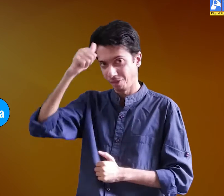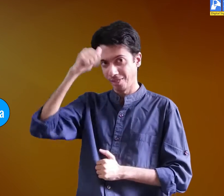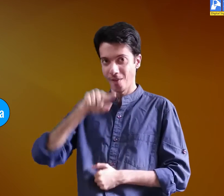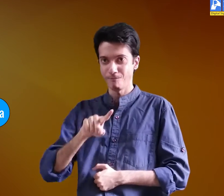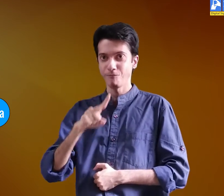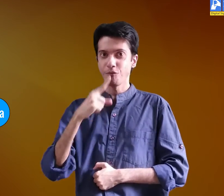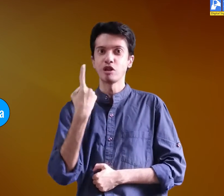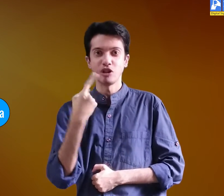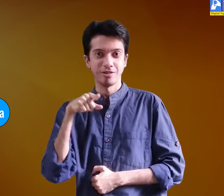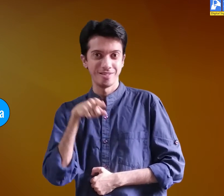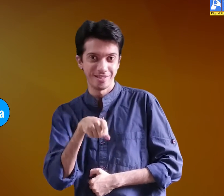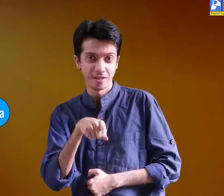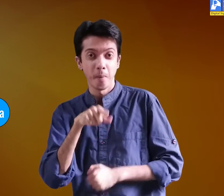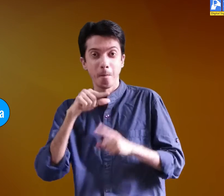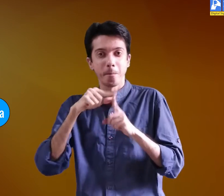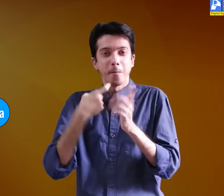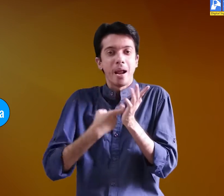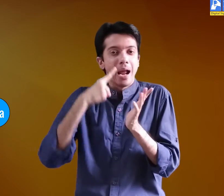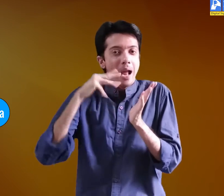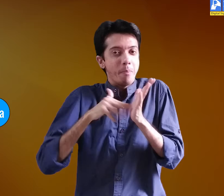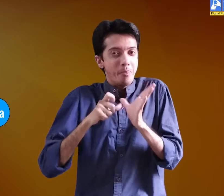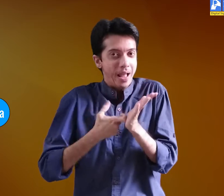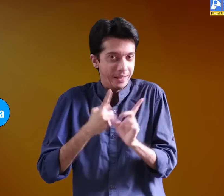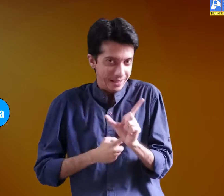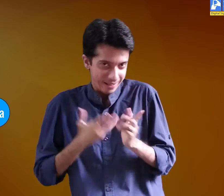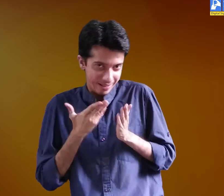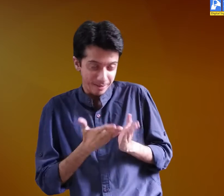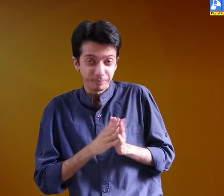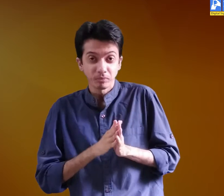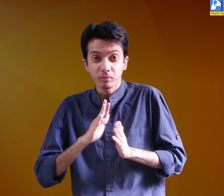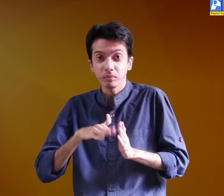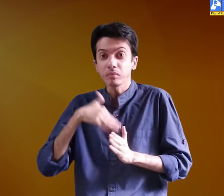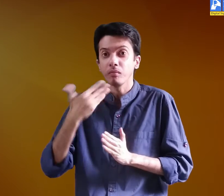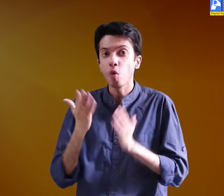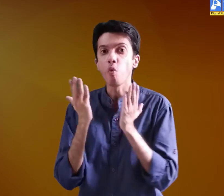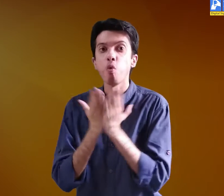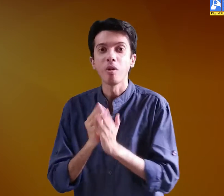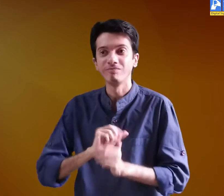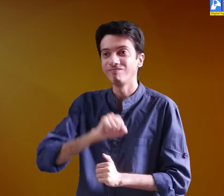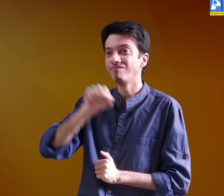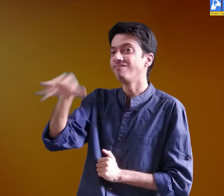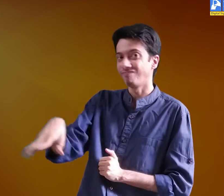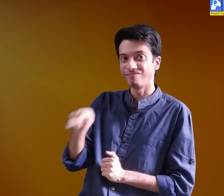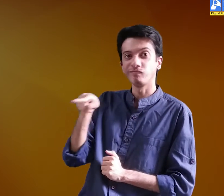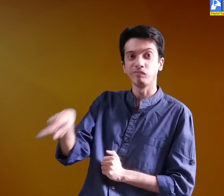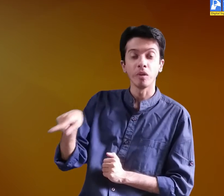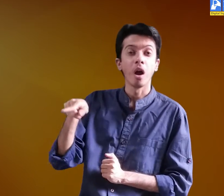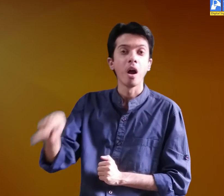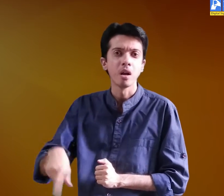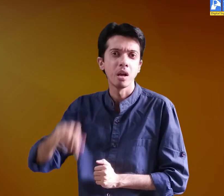the family then it will be the first language of a child which is called primary language. later on